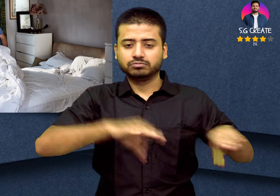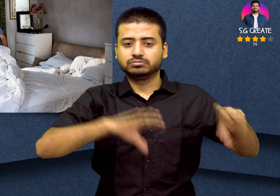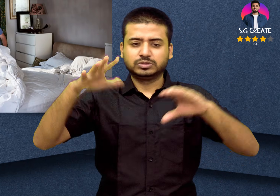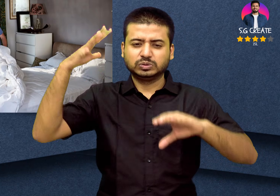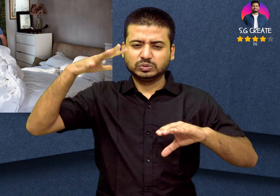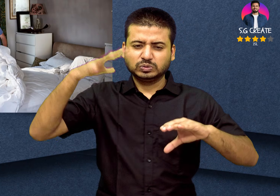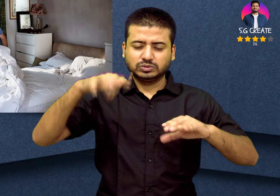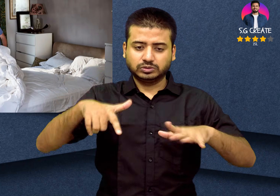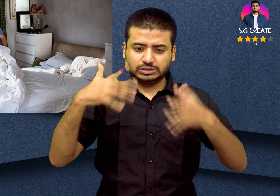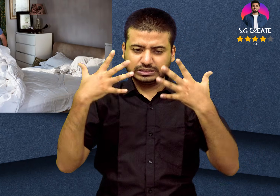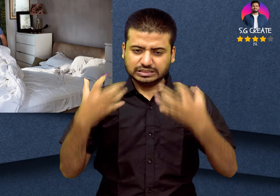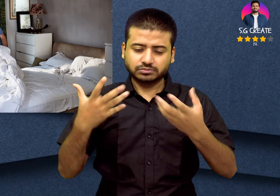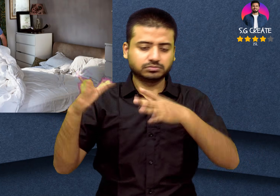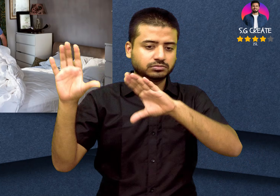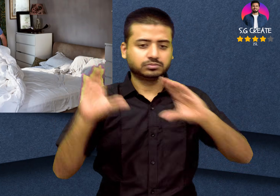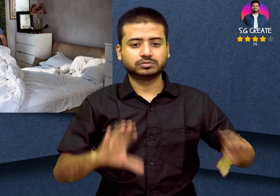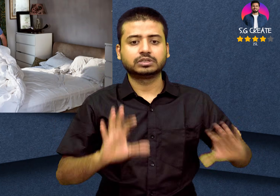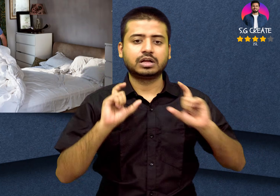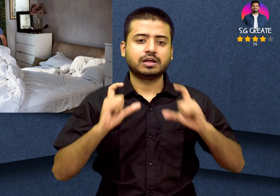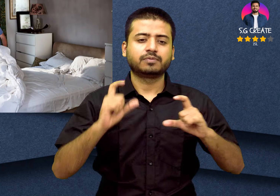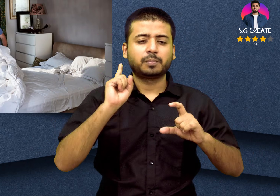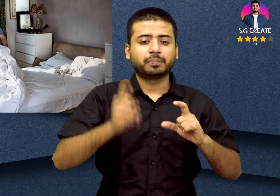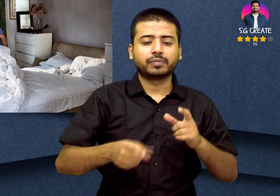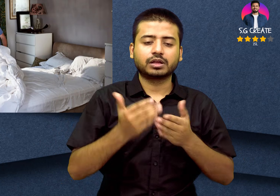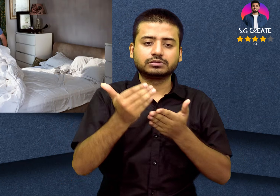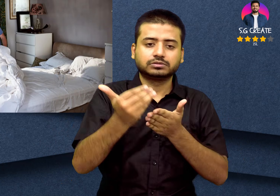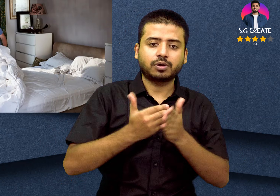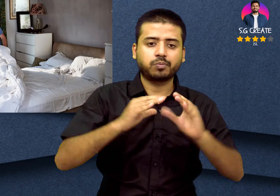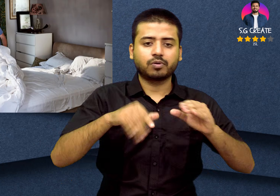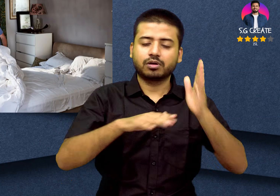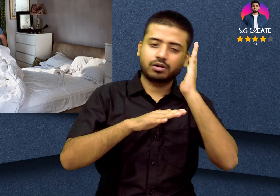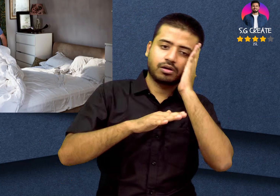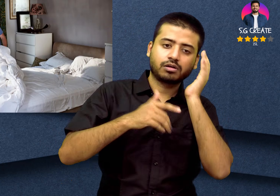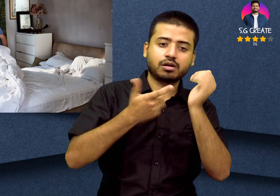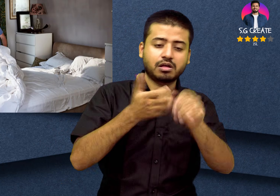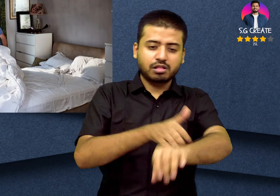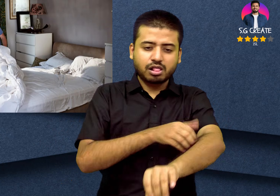watery eyes, you are likely experiencing an allergic reaction to the dust might debris